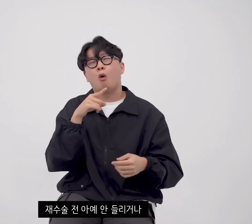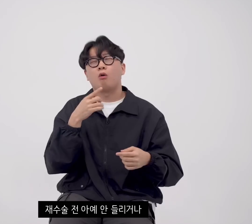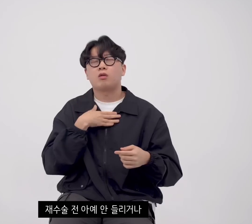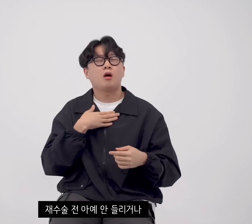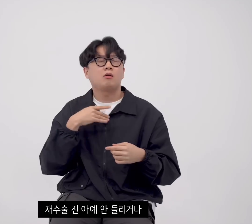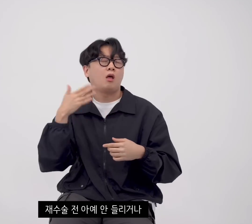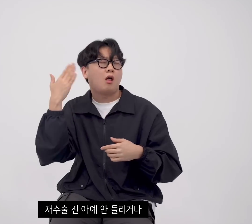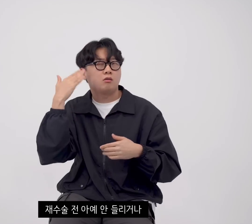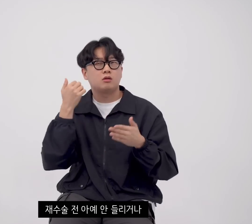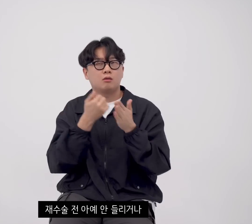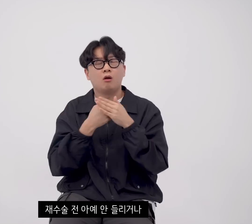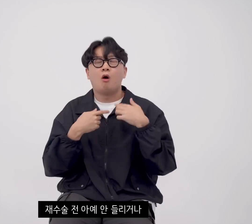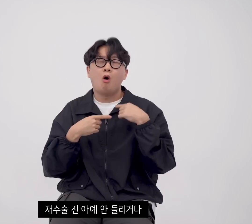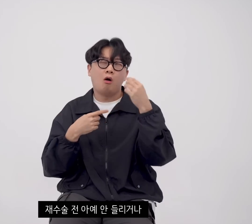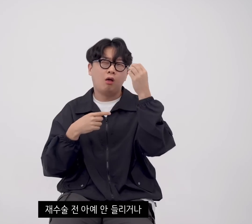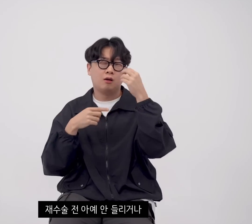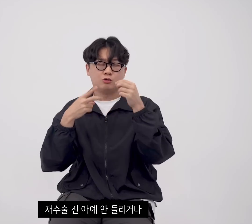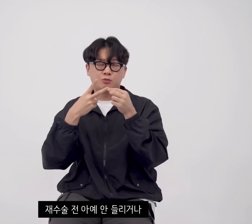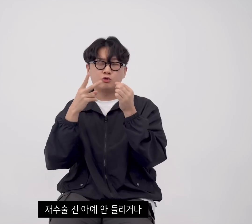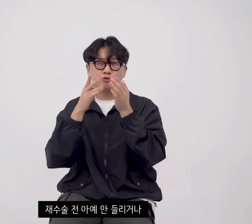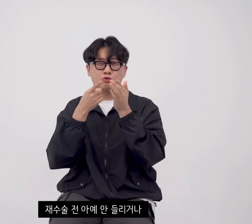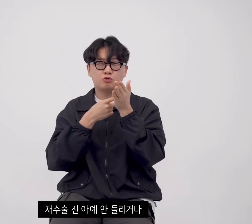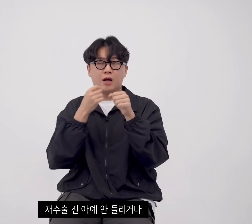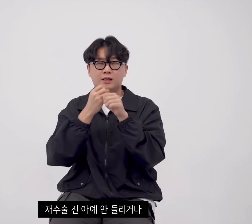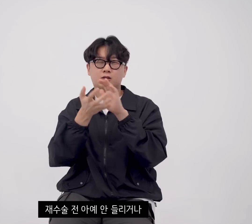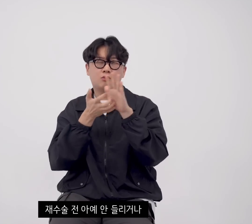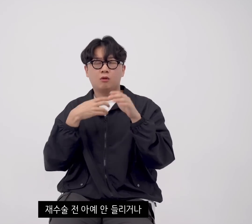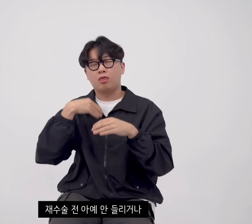Before the reoperation, I had many symptoms